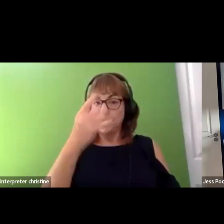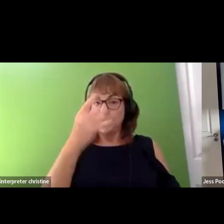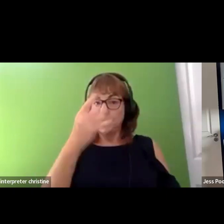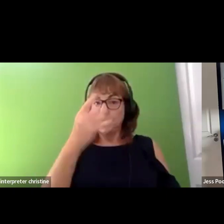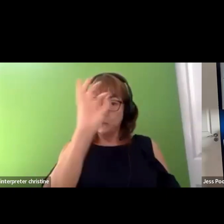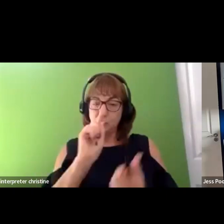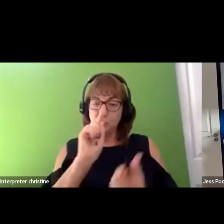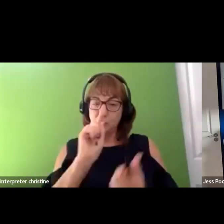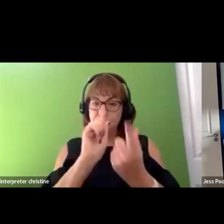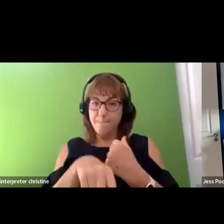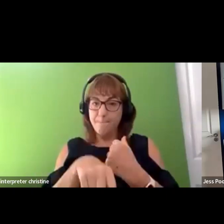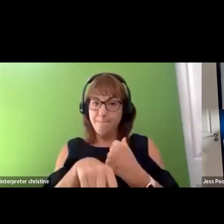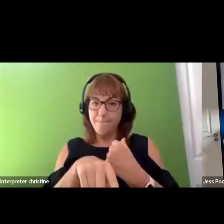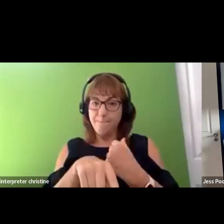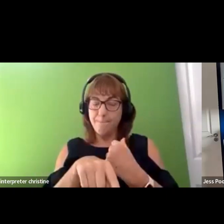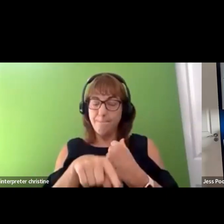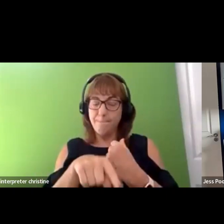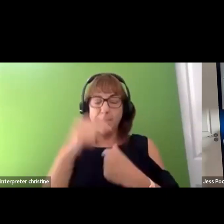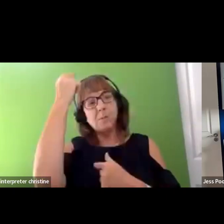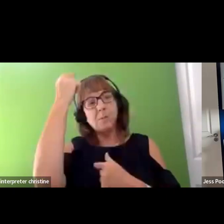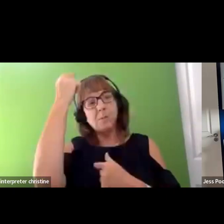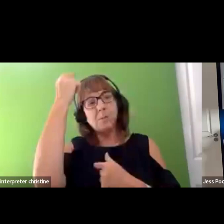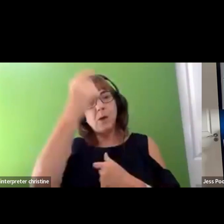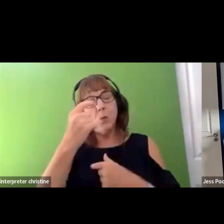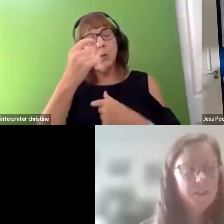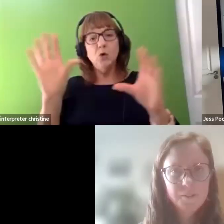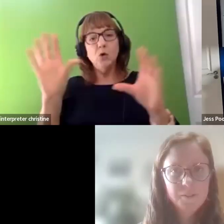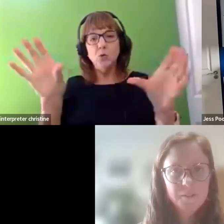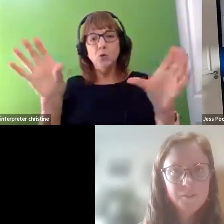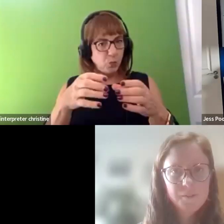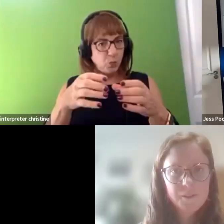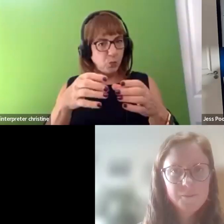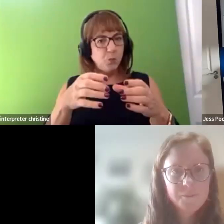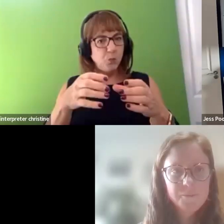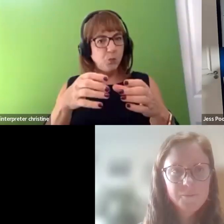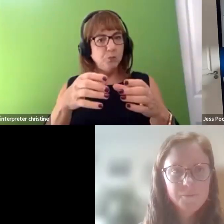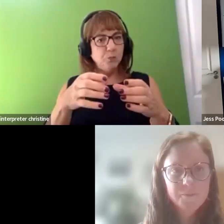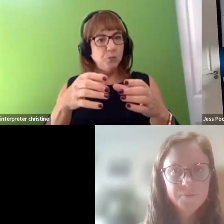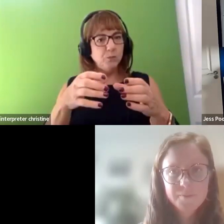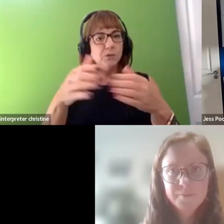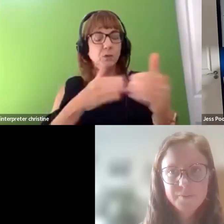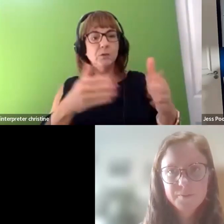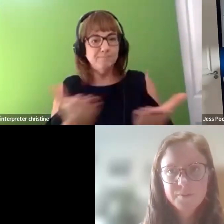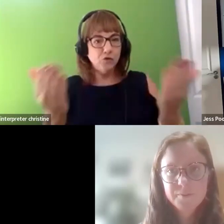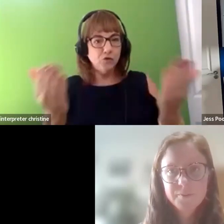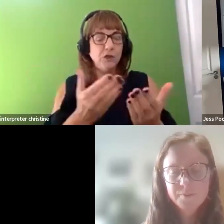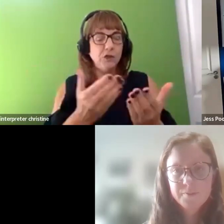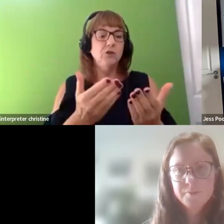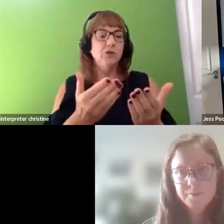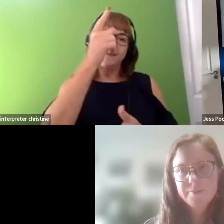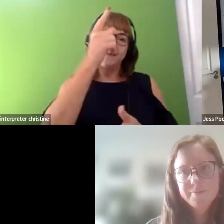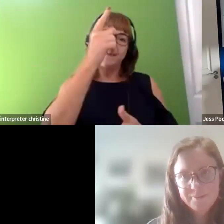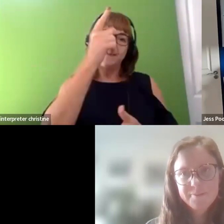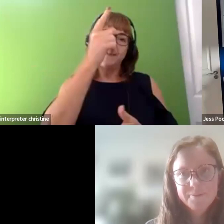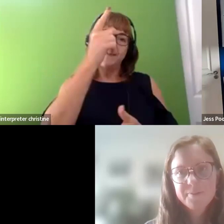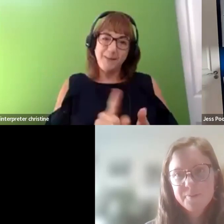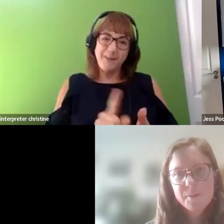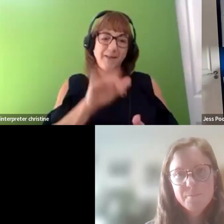when we begin to facilitate groups and we have a broad range of people with different needs